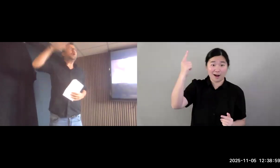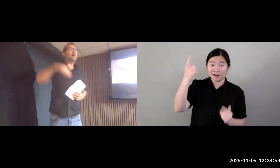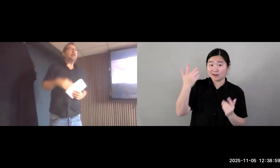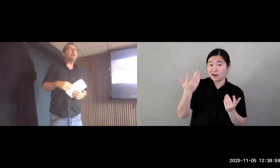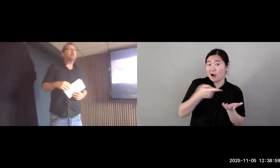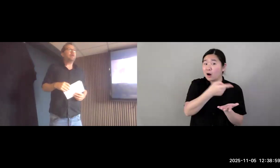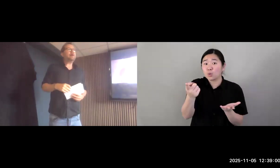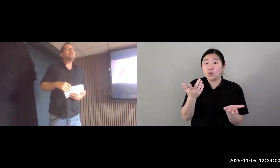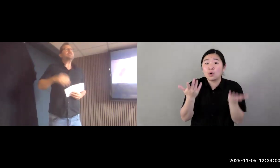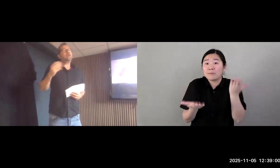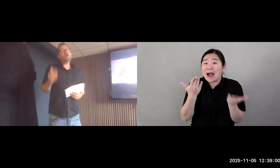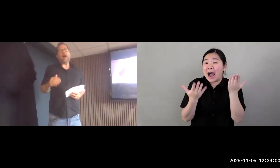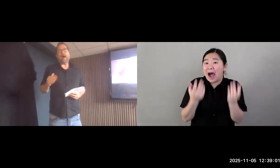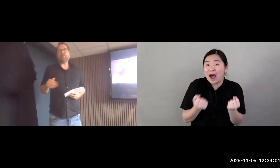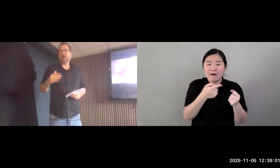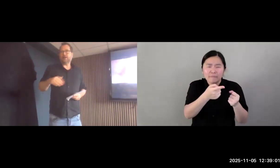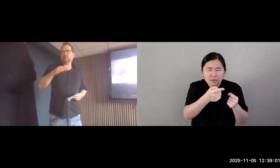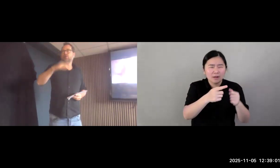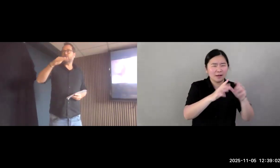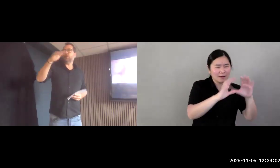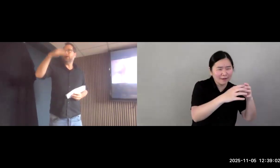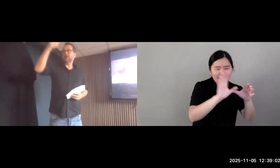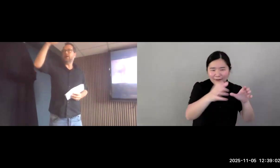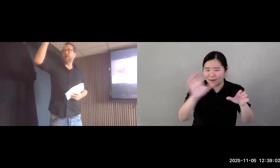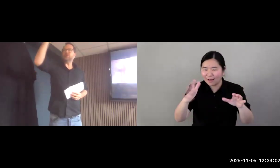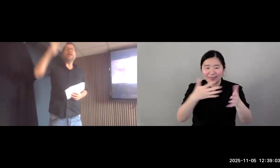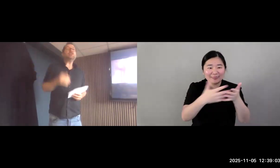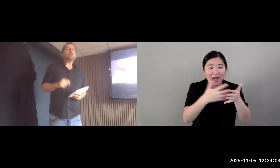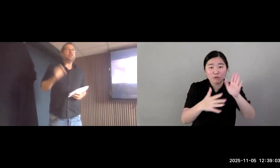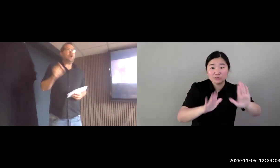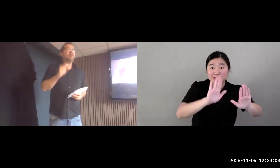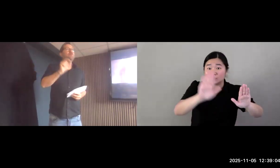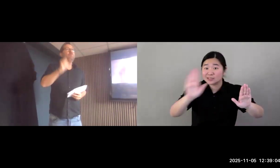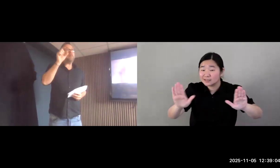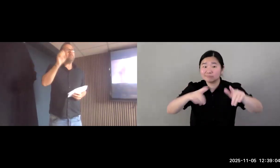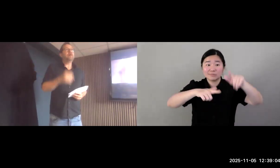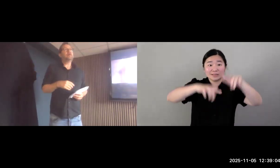which automatically implies that you have historical changes that you have to map